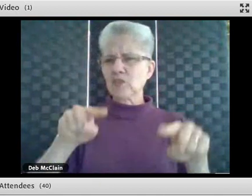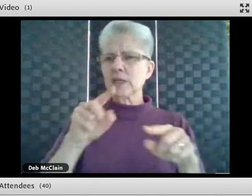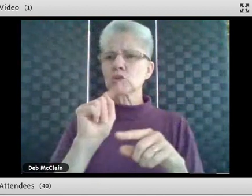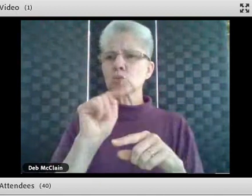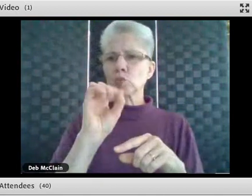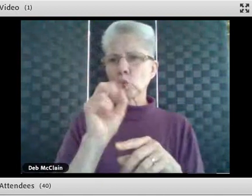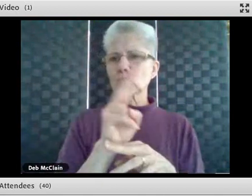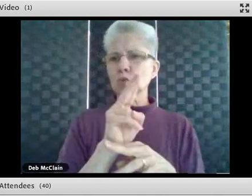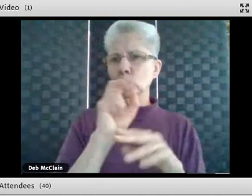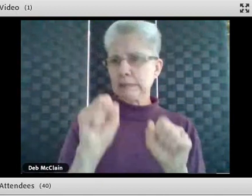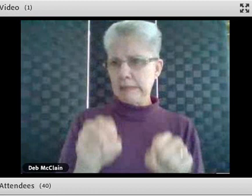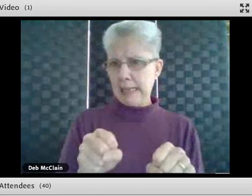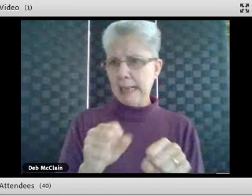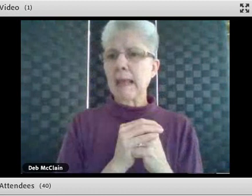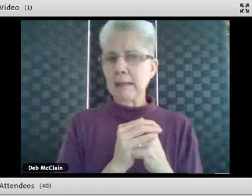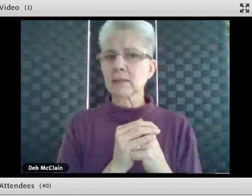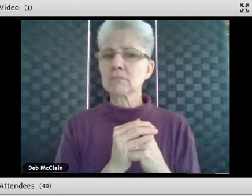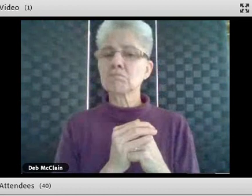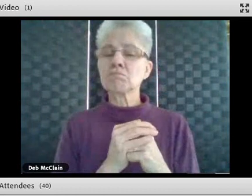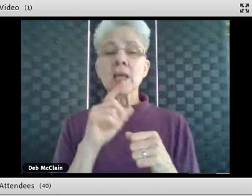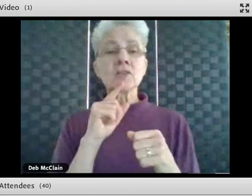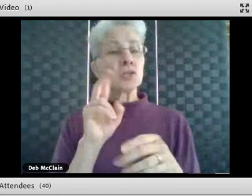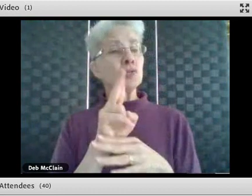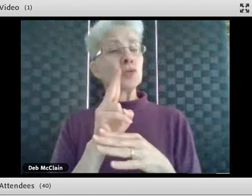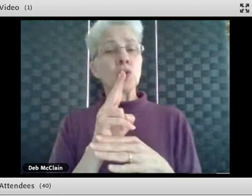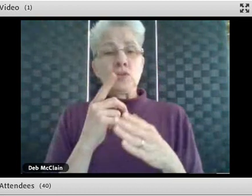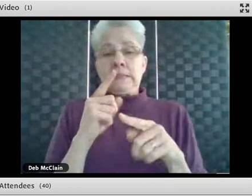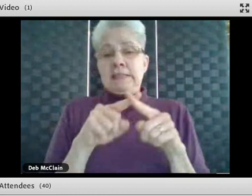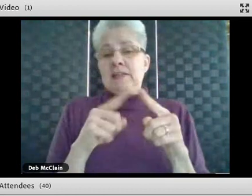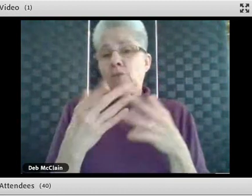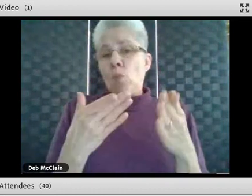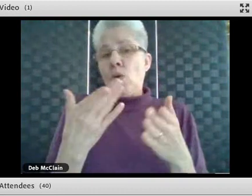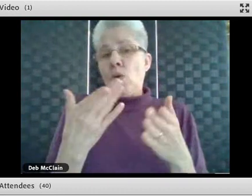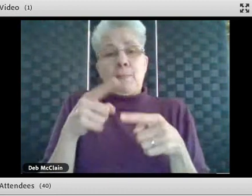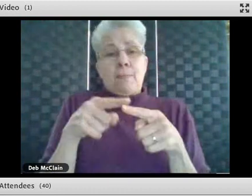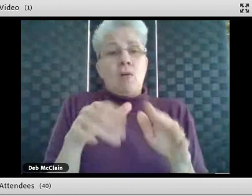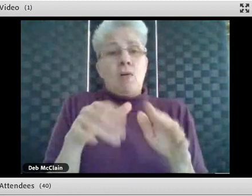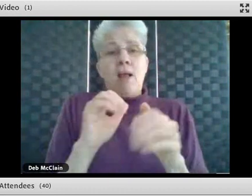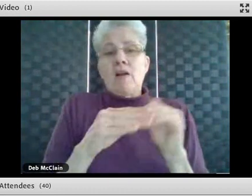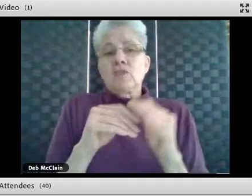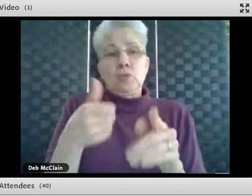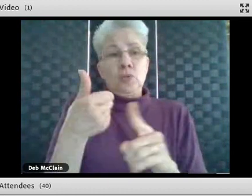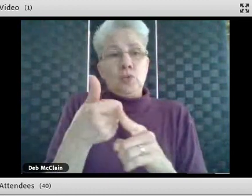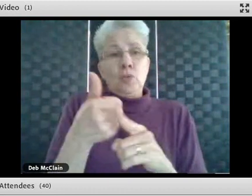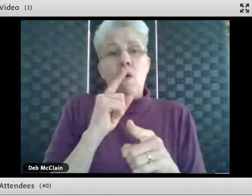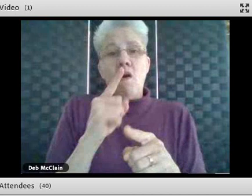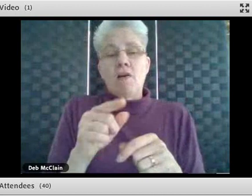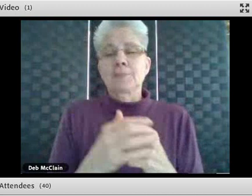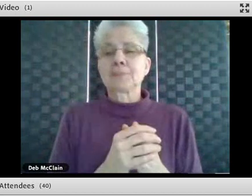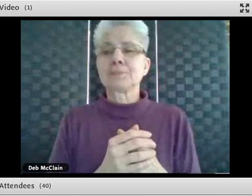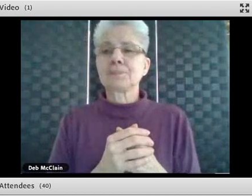And feel free to just, you know, use different ones, depending on how comfortable you are with each of these.